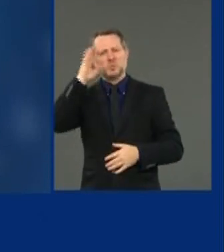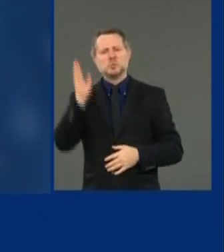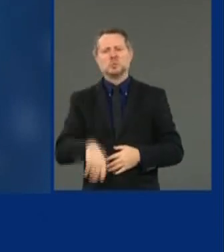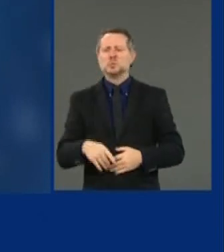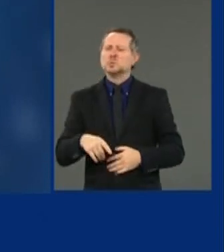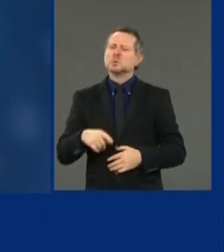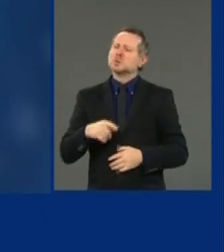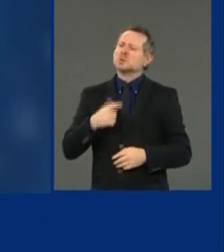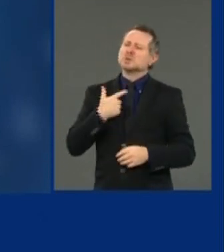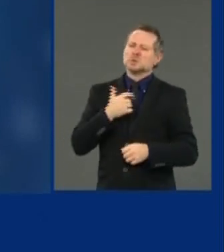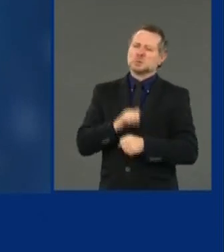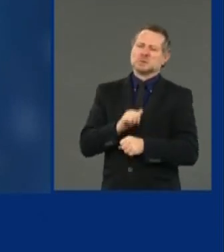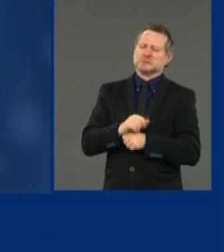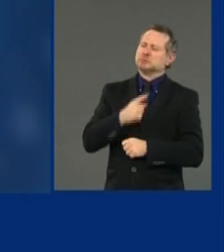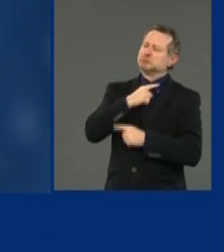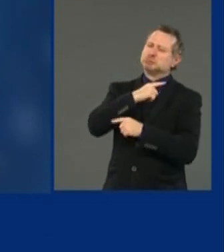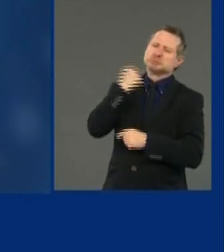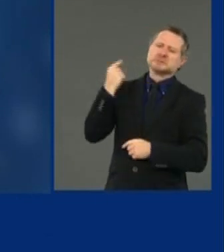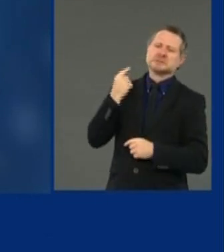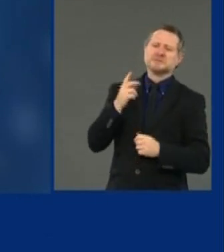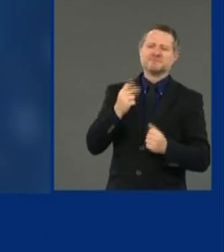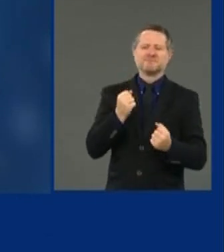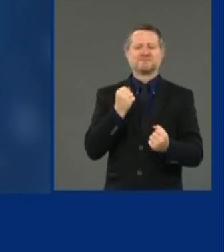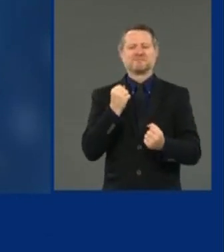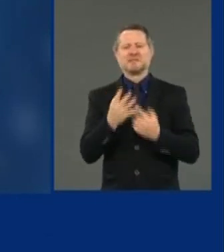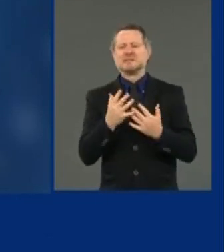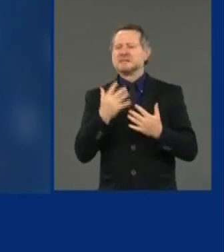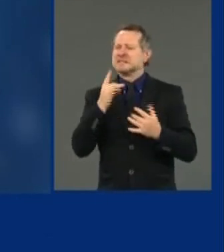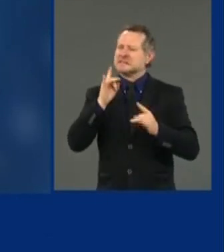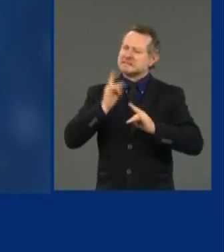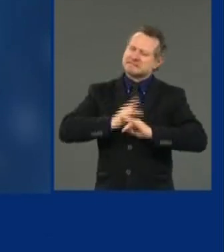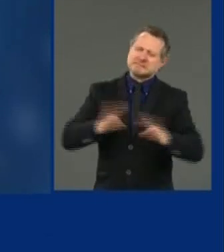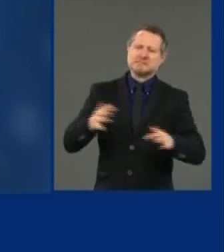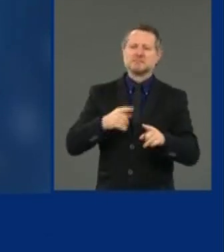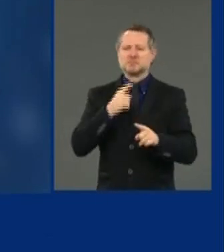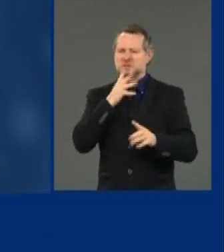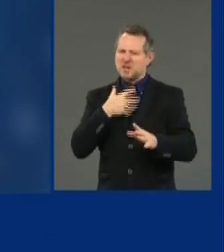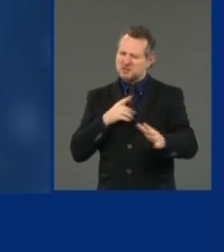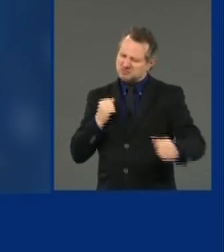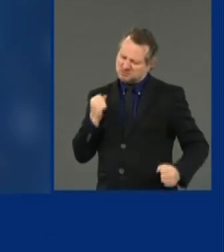REALLY, EVERYBODY KNEW. THEY KNEW, WHAT INFERNO THEY